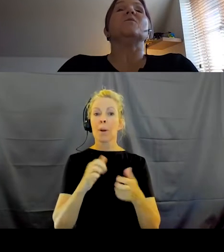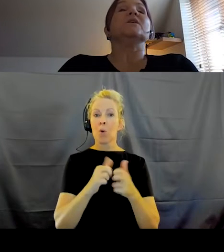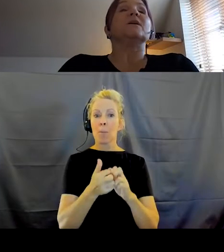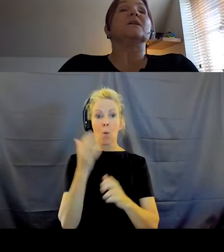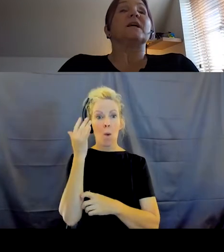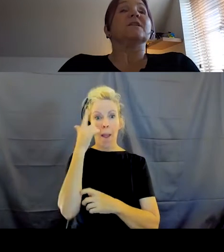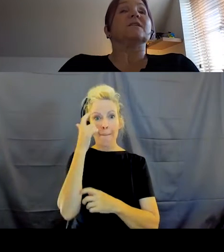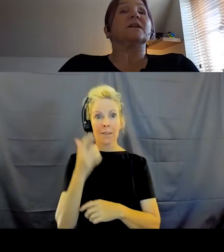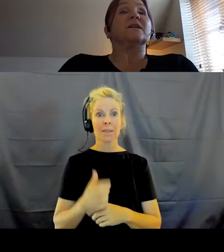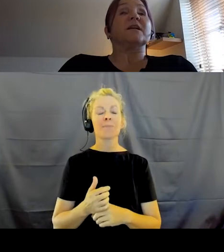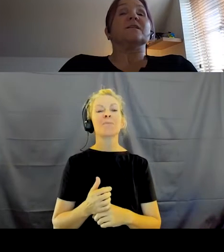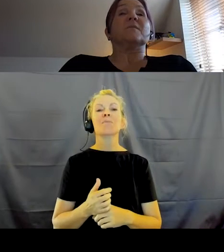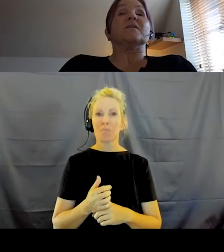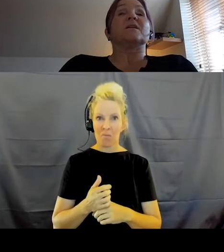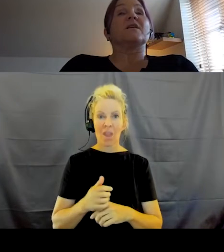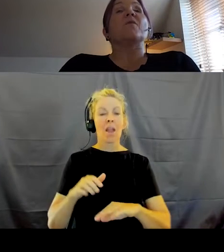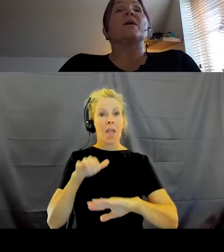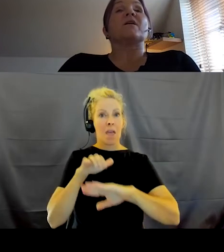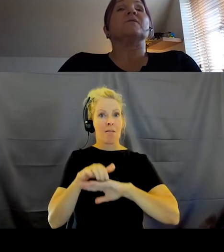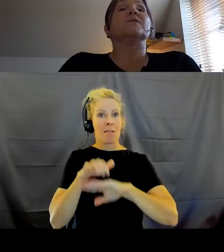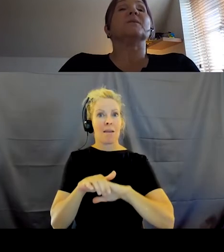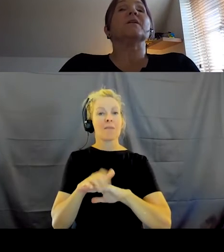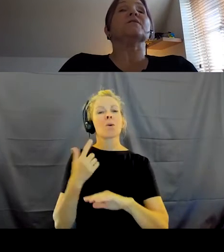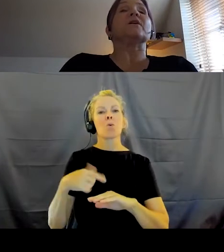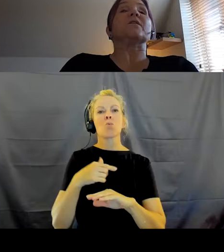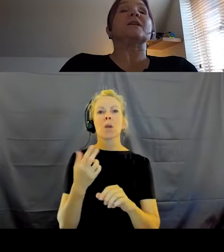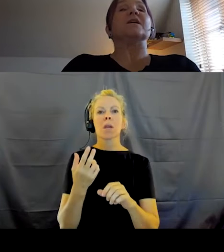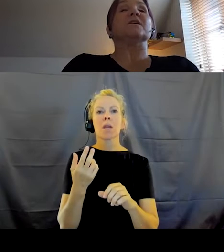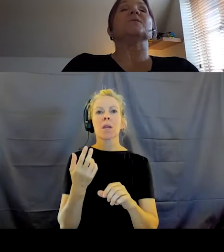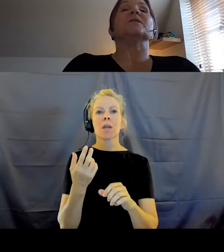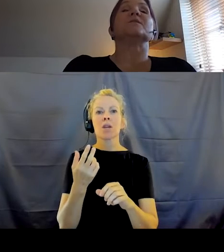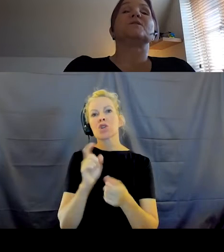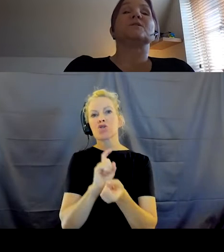we do our days and months the other way around, so we don't even agree on the date with the two